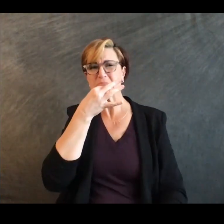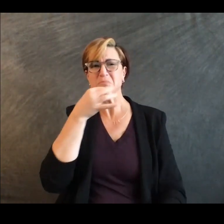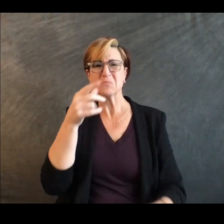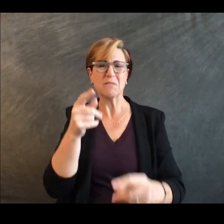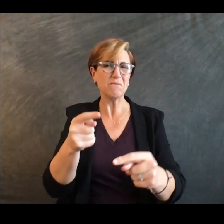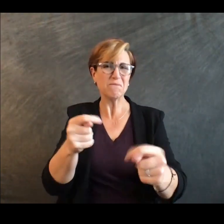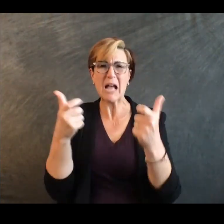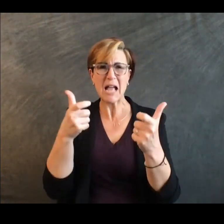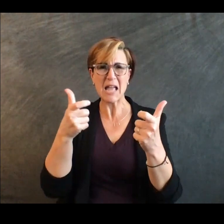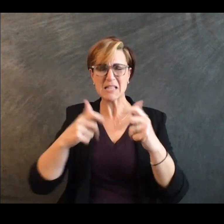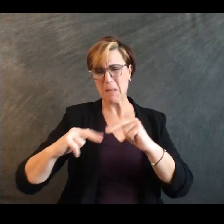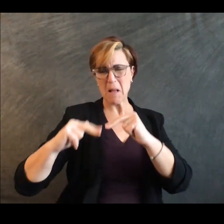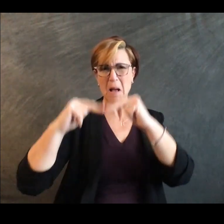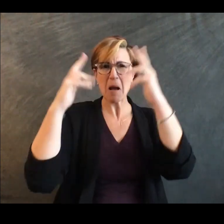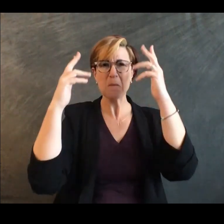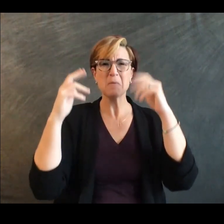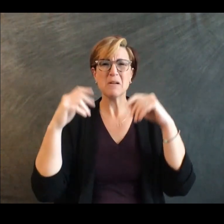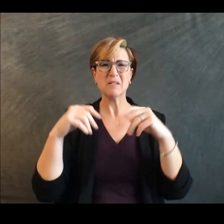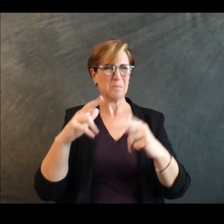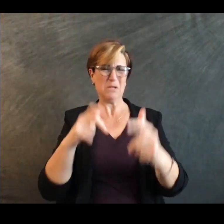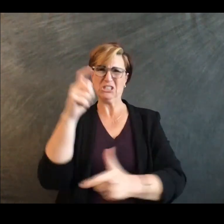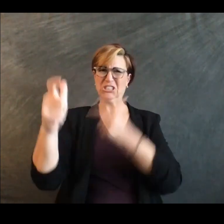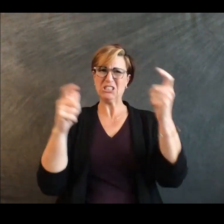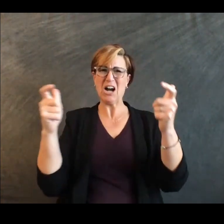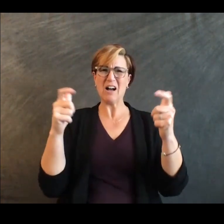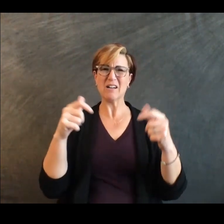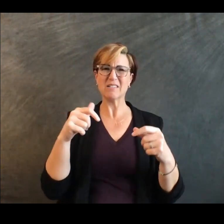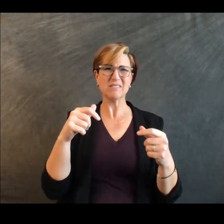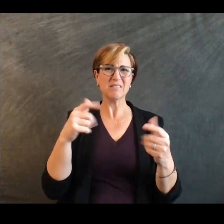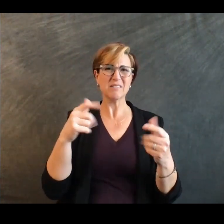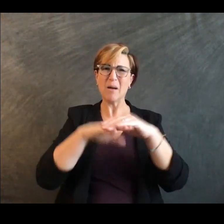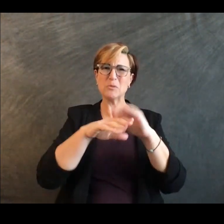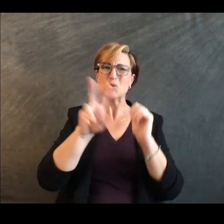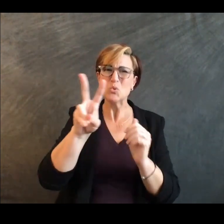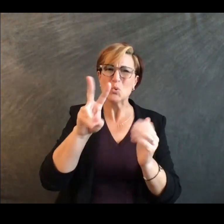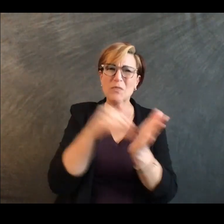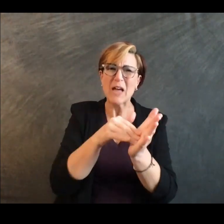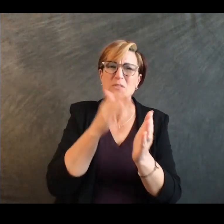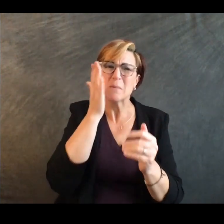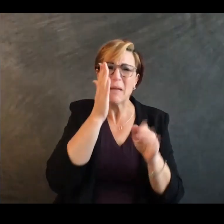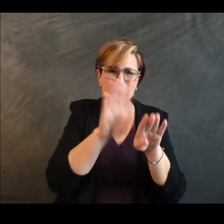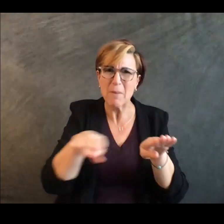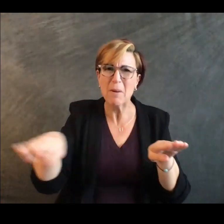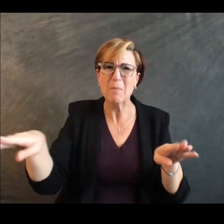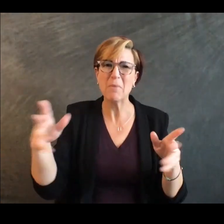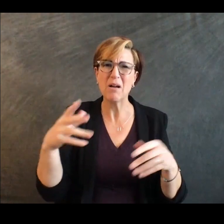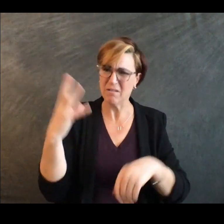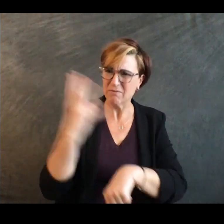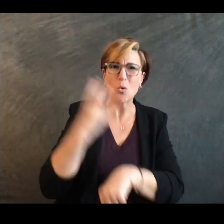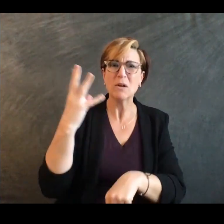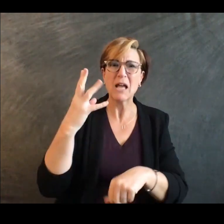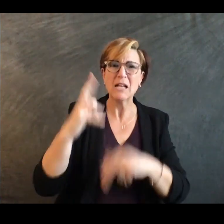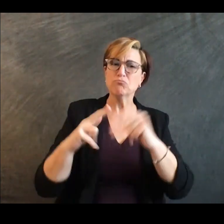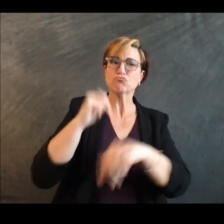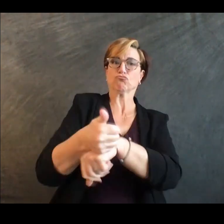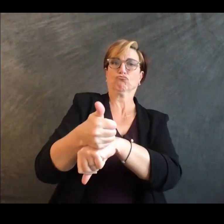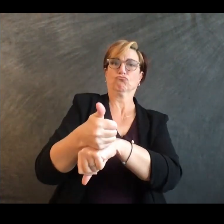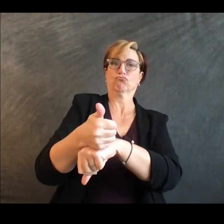facilities 2,000 beds and 4 days so it's really something very special I know I